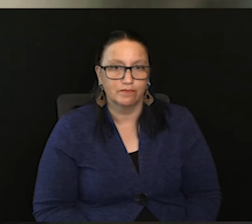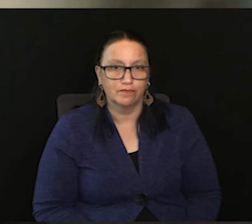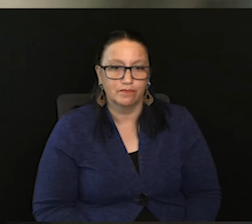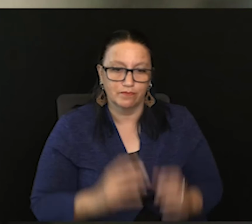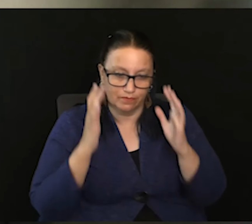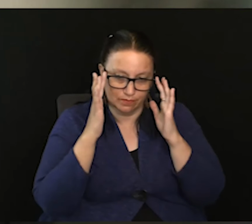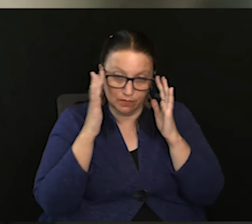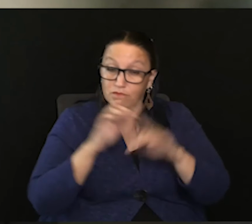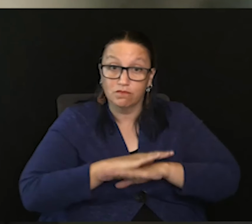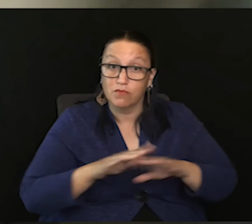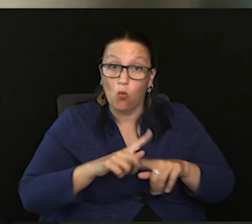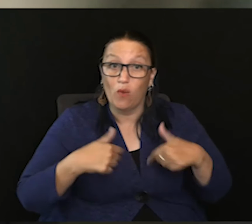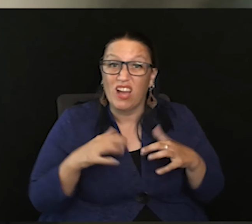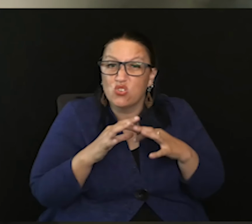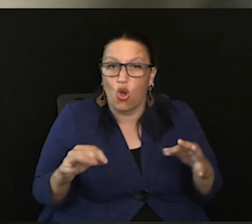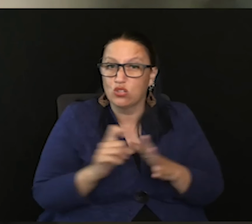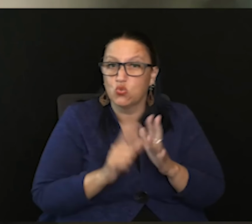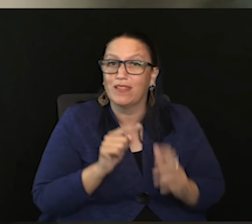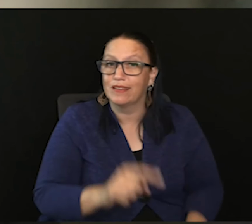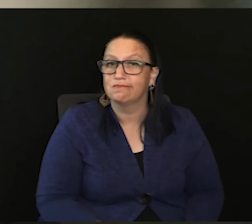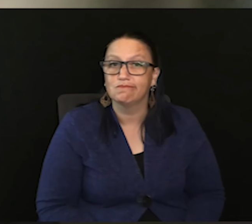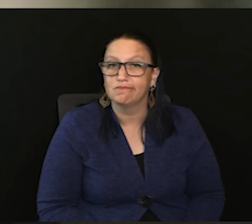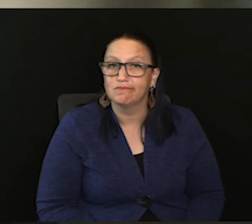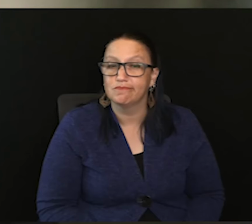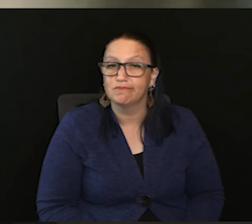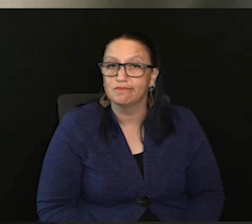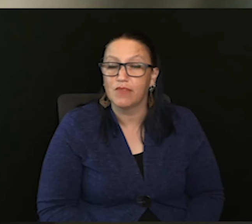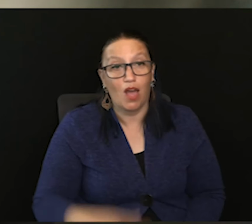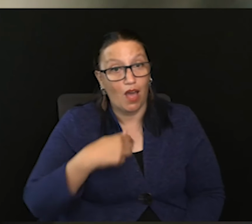No, we have not done that. We are not doing that, and I have asked my department